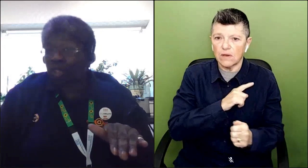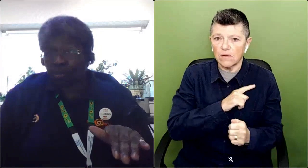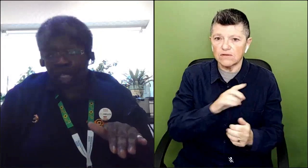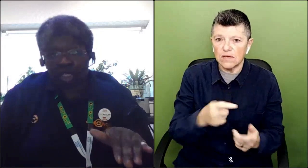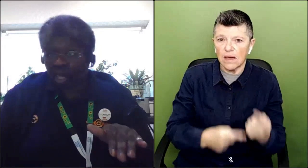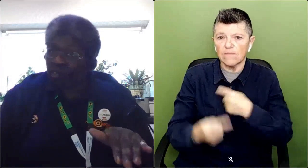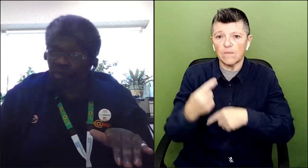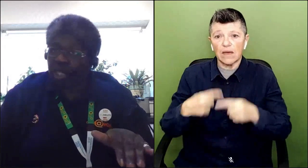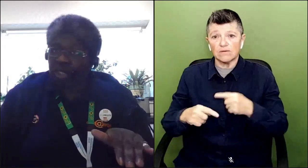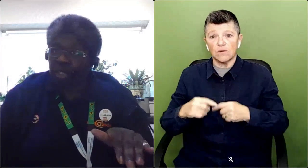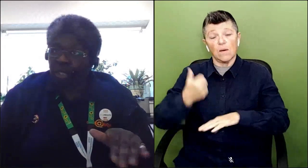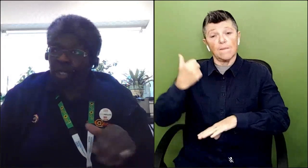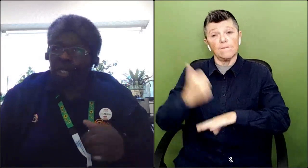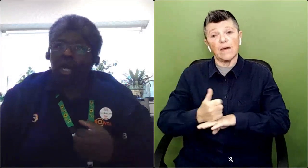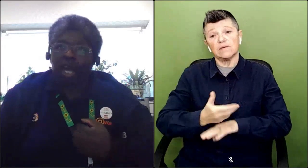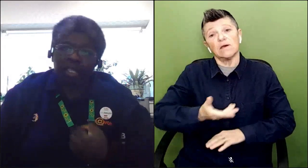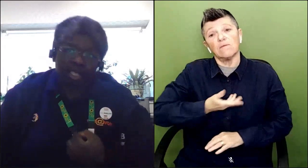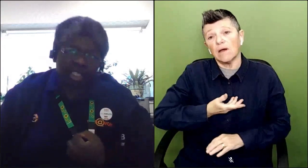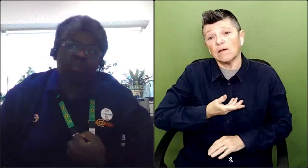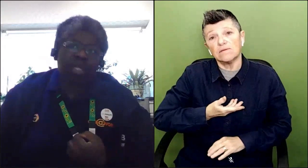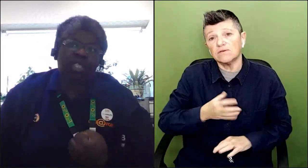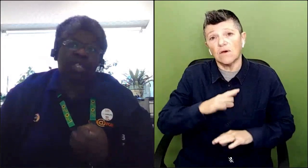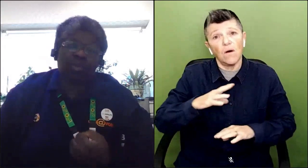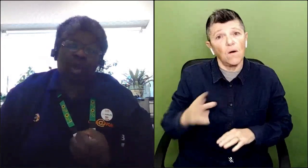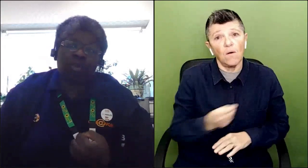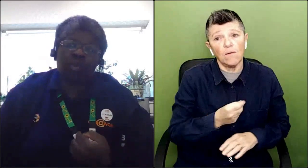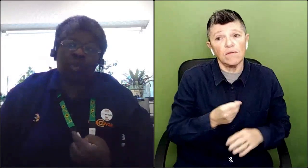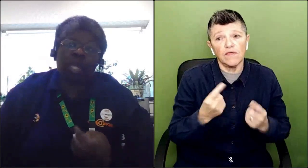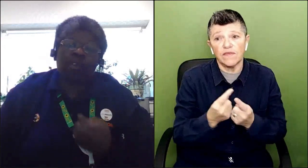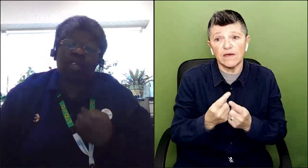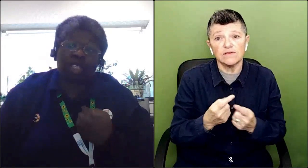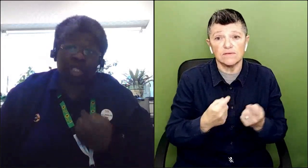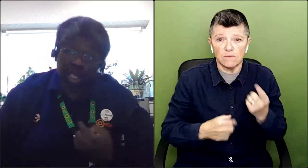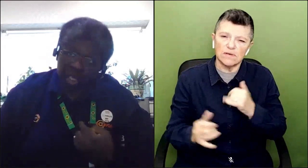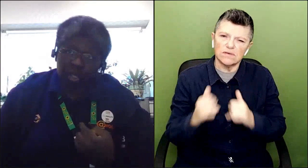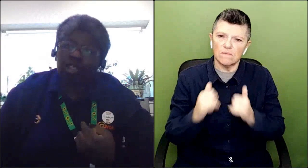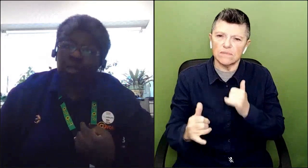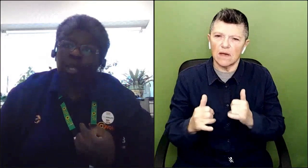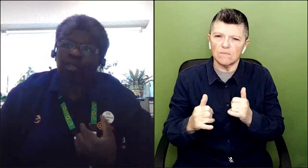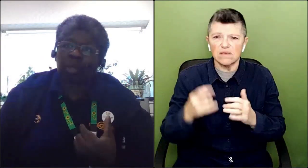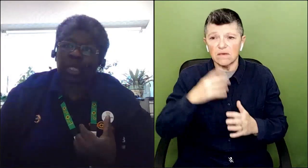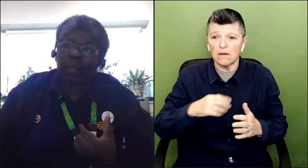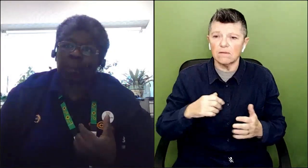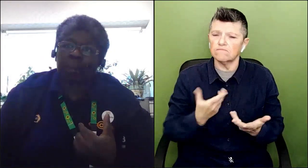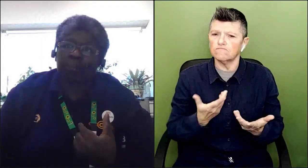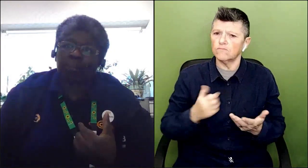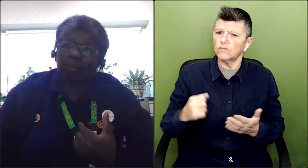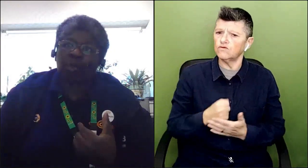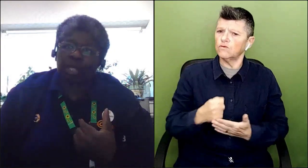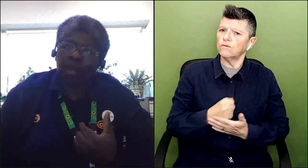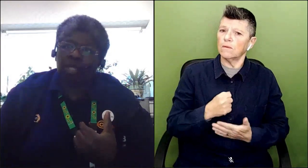that we sometimes take for granted, and disability is one that we have continually got to battle with.